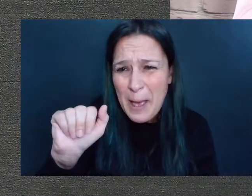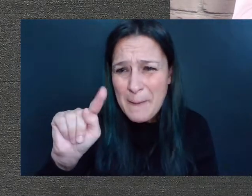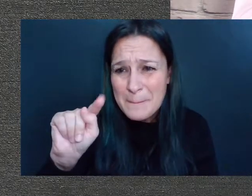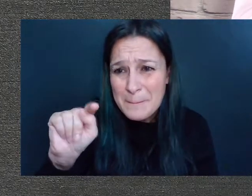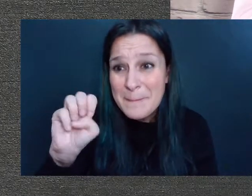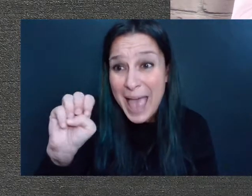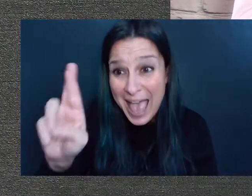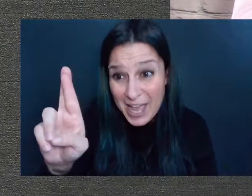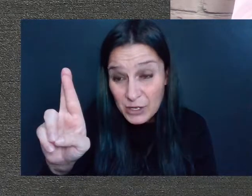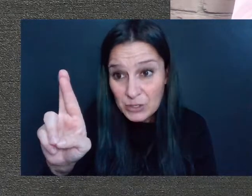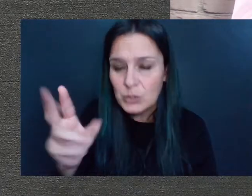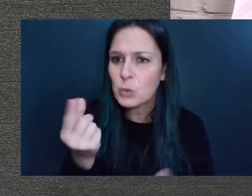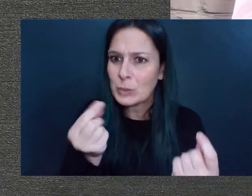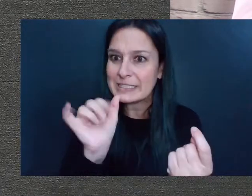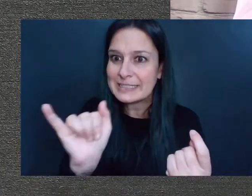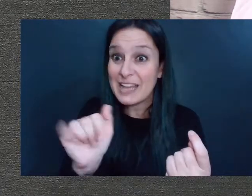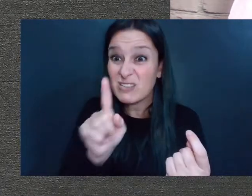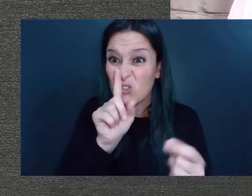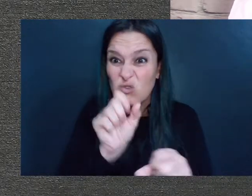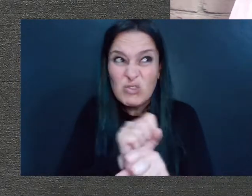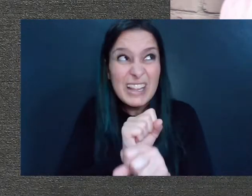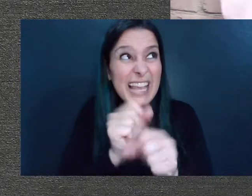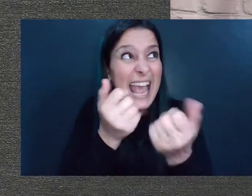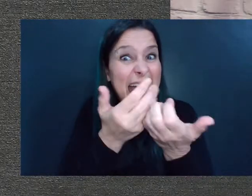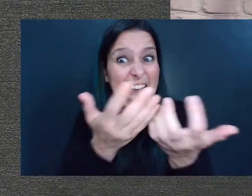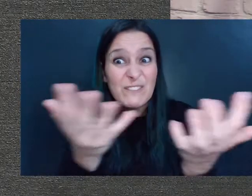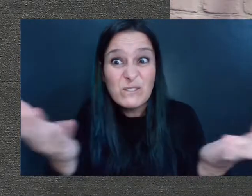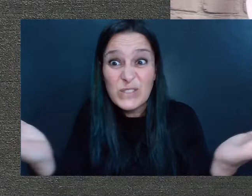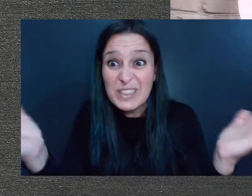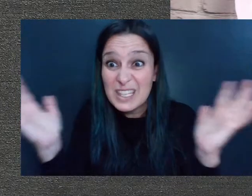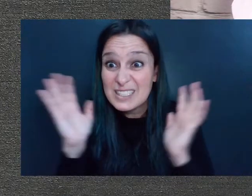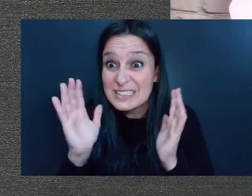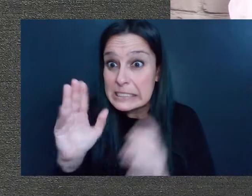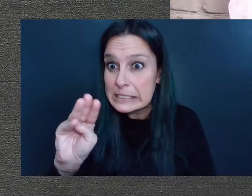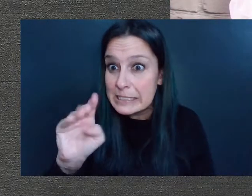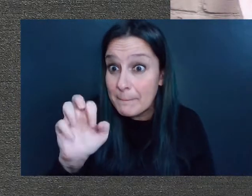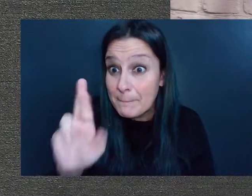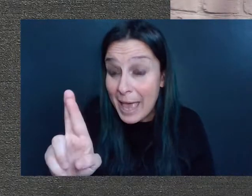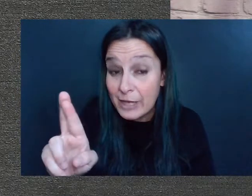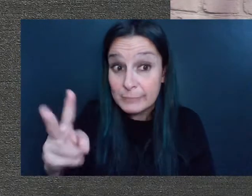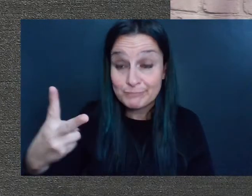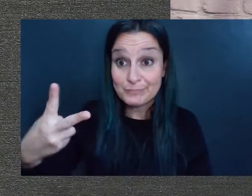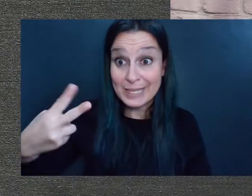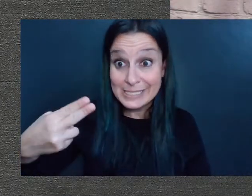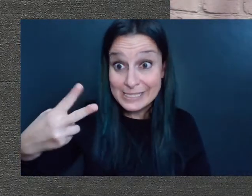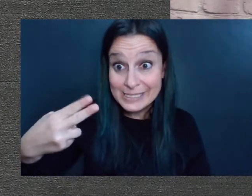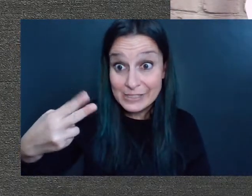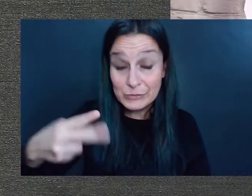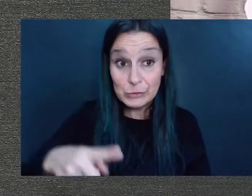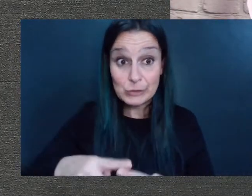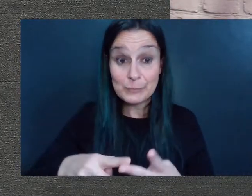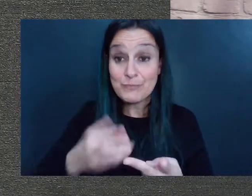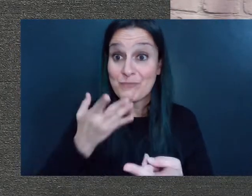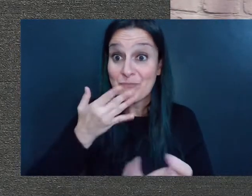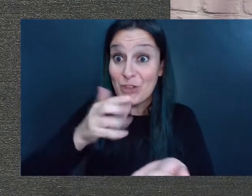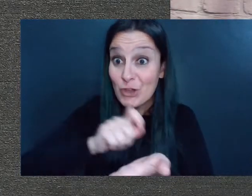Matter is everything all around us? The scissors are matter. The crayons are matter.